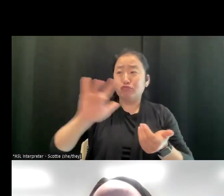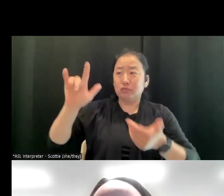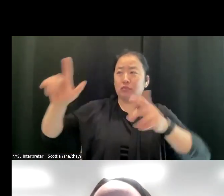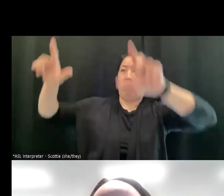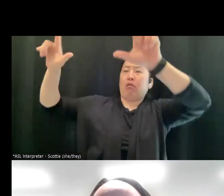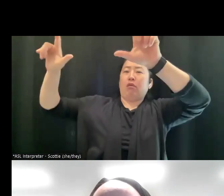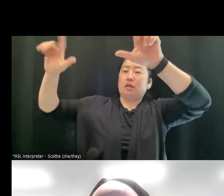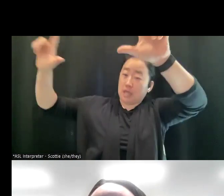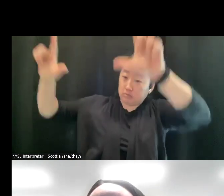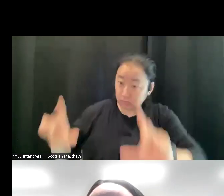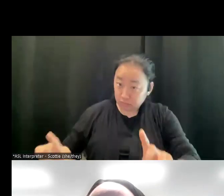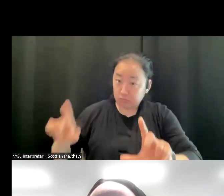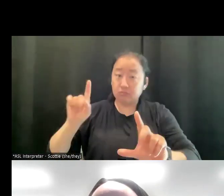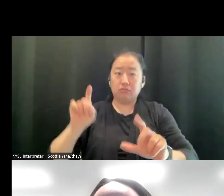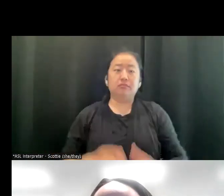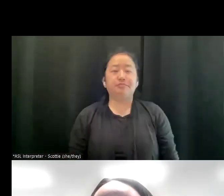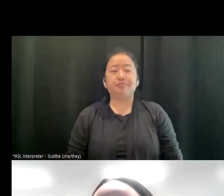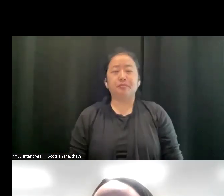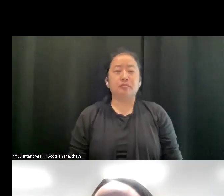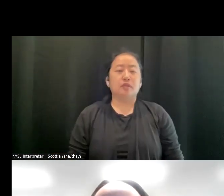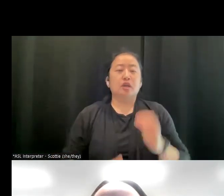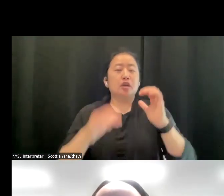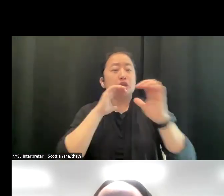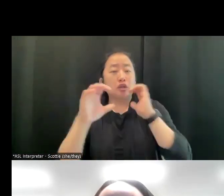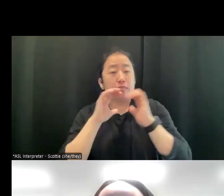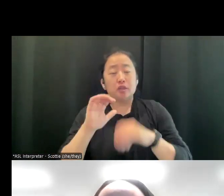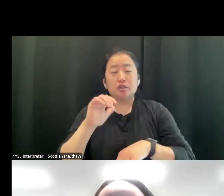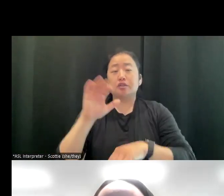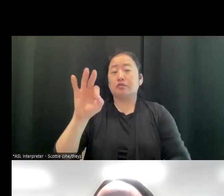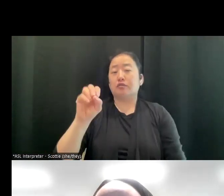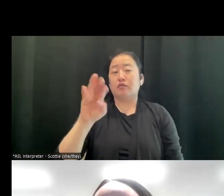You know, a lot of times we think about materials if they're large print but is somebody